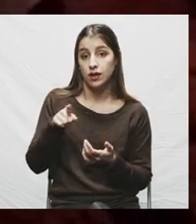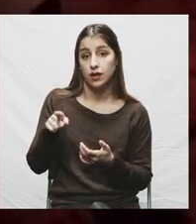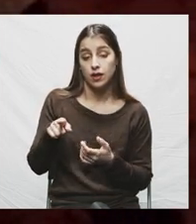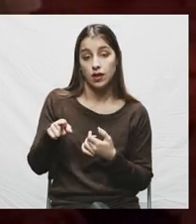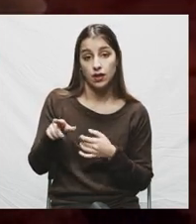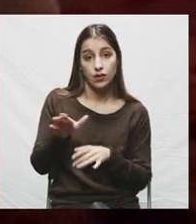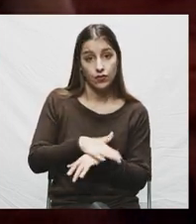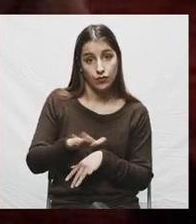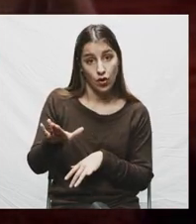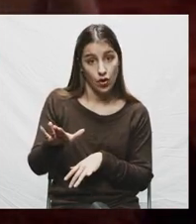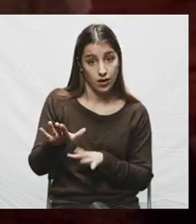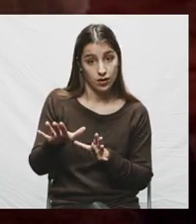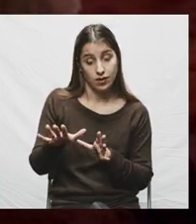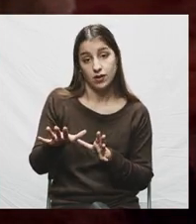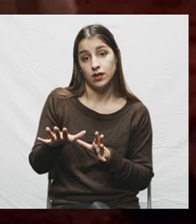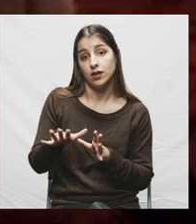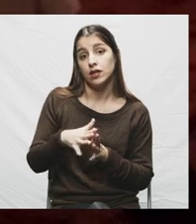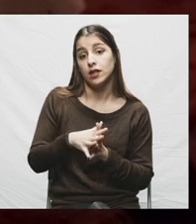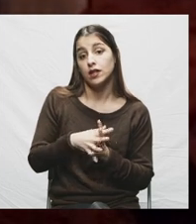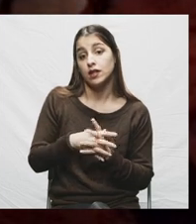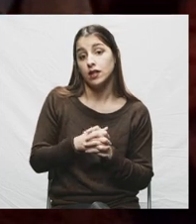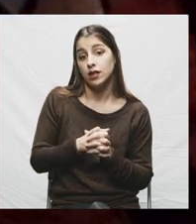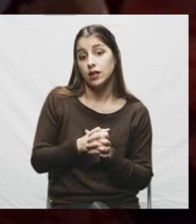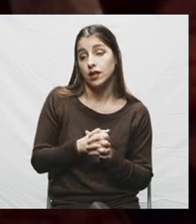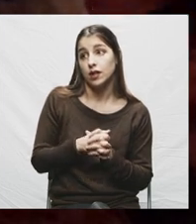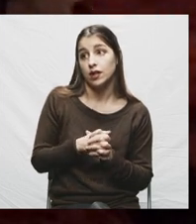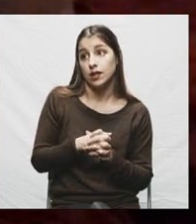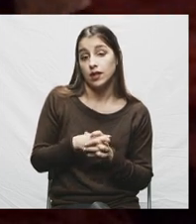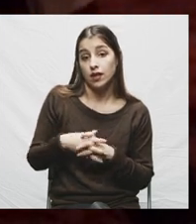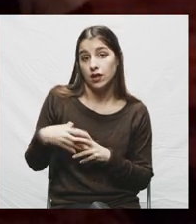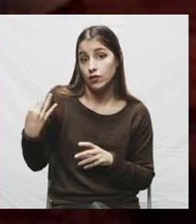trying to take him out of his zone and…. well. And he...